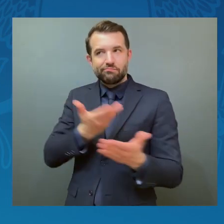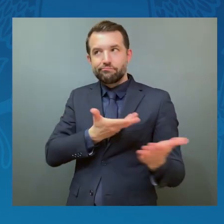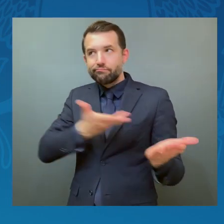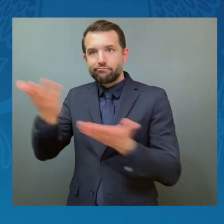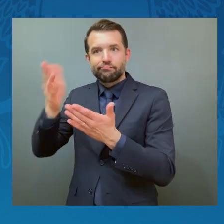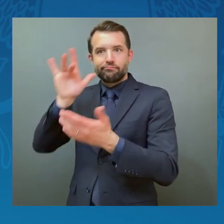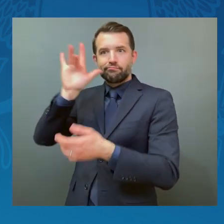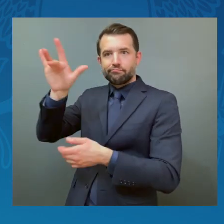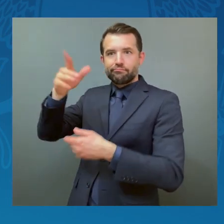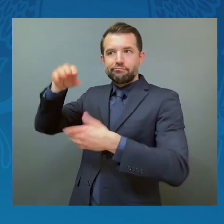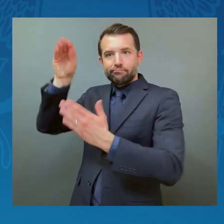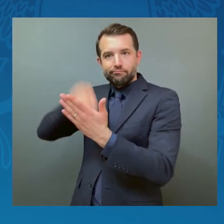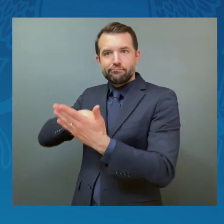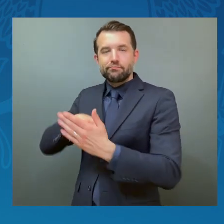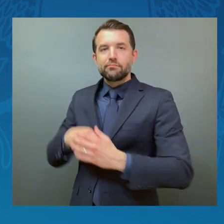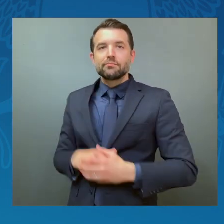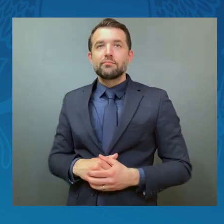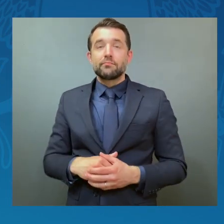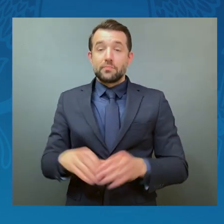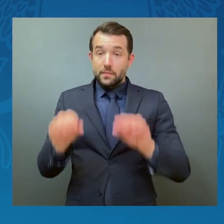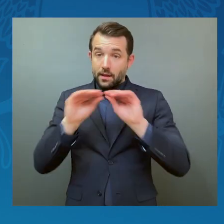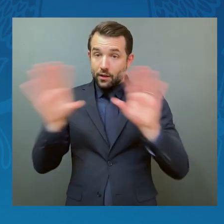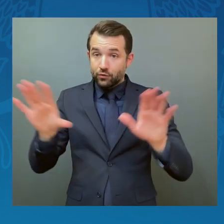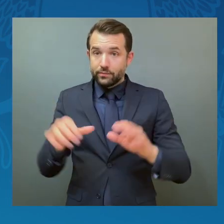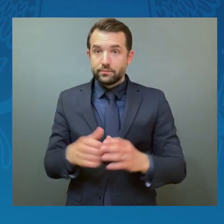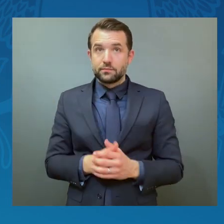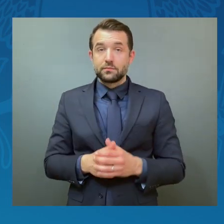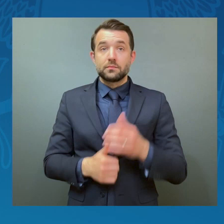Most people with medical debt want to pay it off.